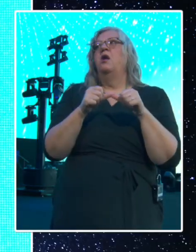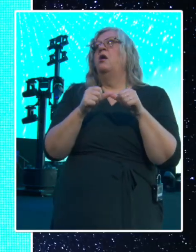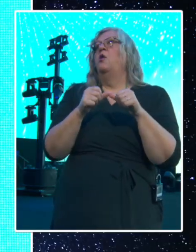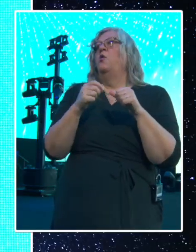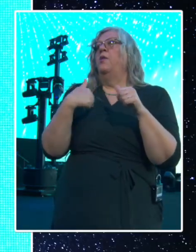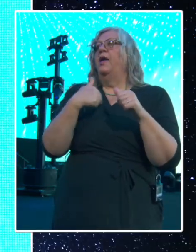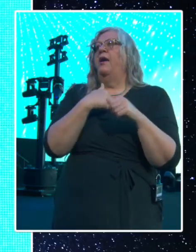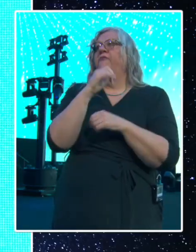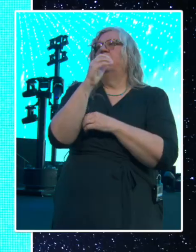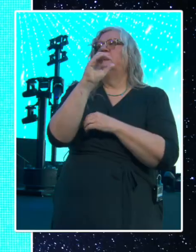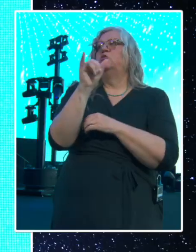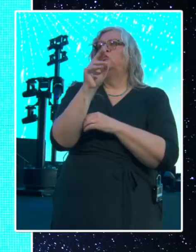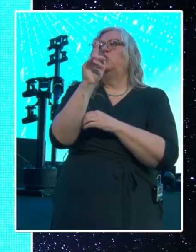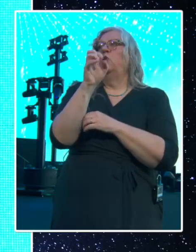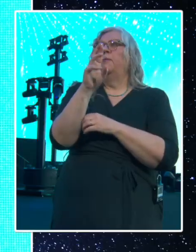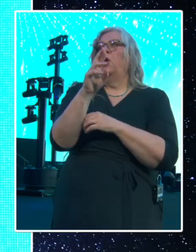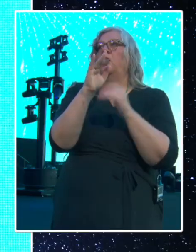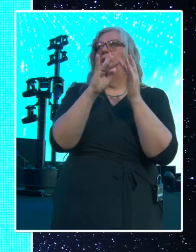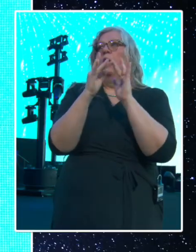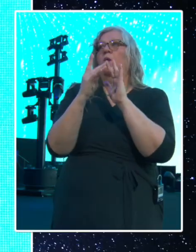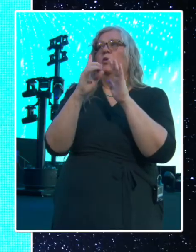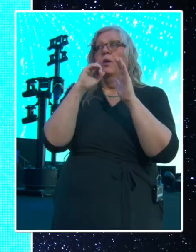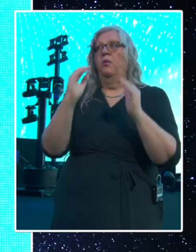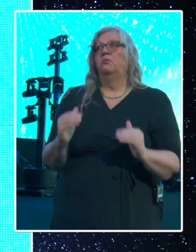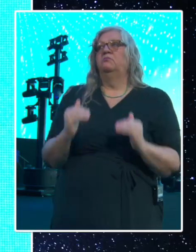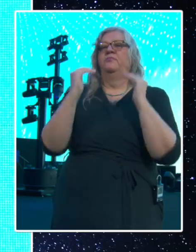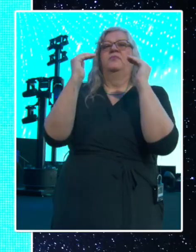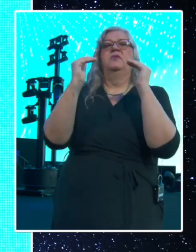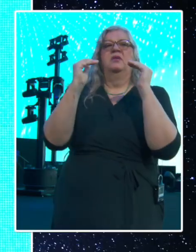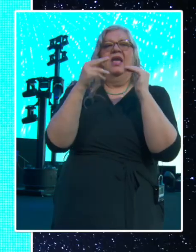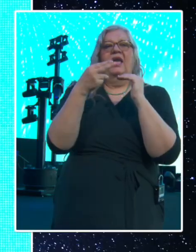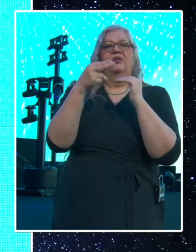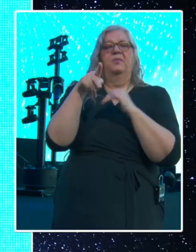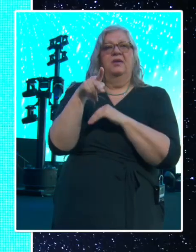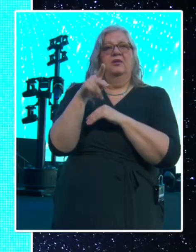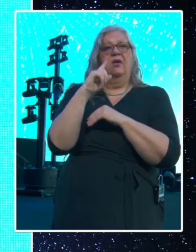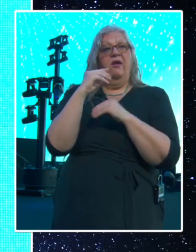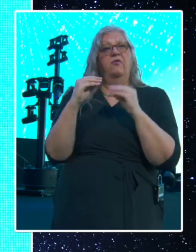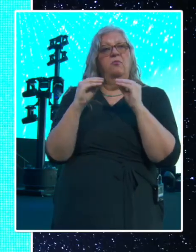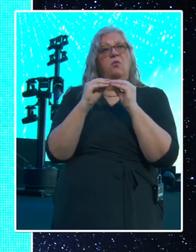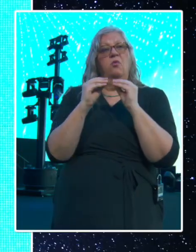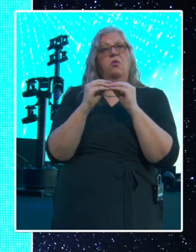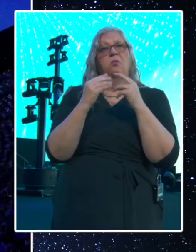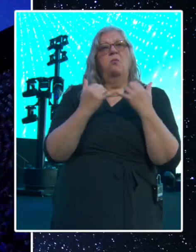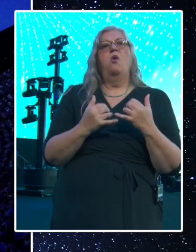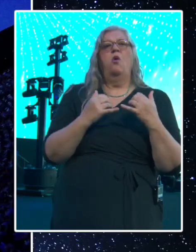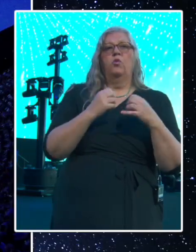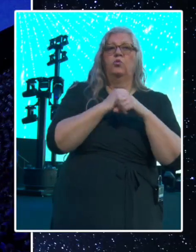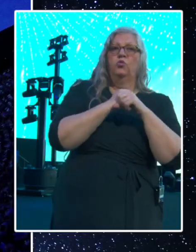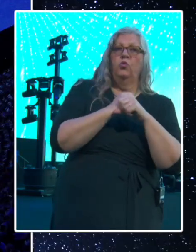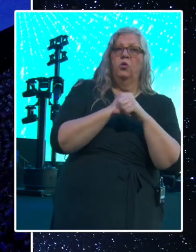we will further position HPE to offer a comprehensive, modern, secure and AI-driven networking portfolio